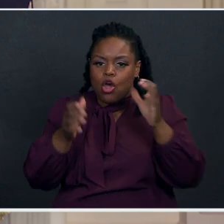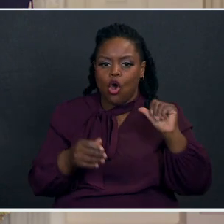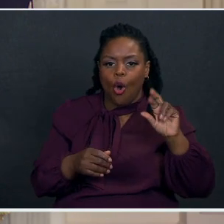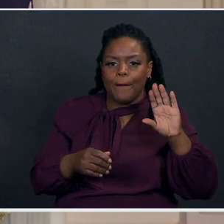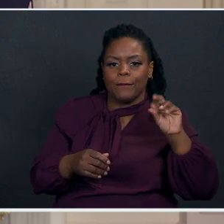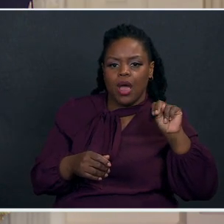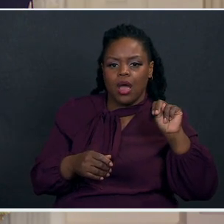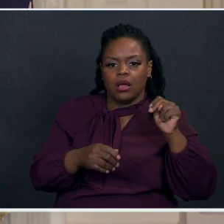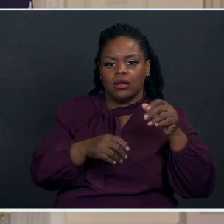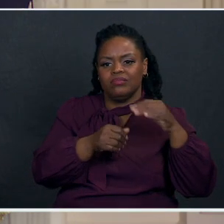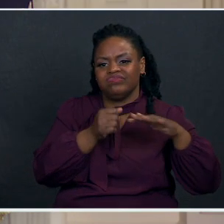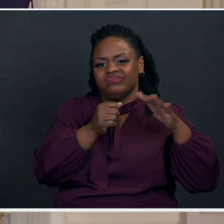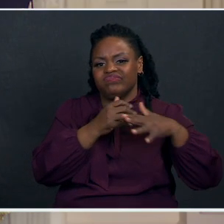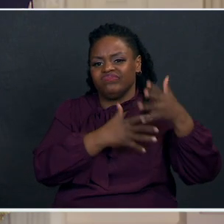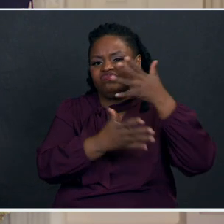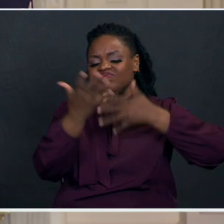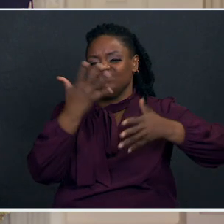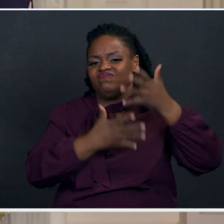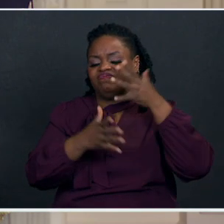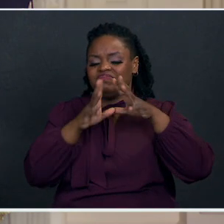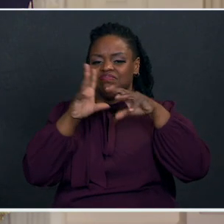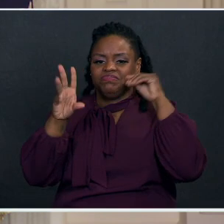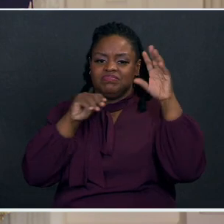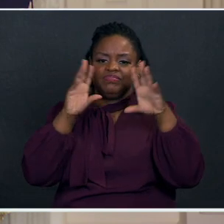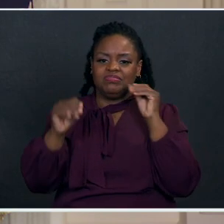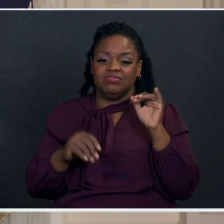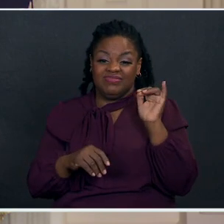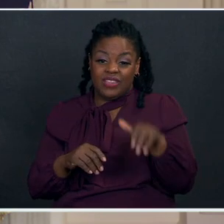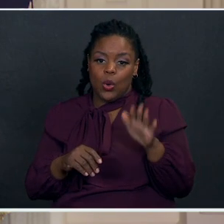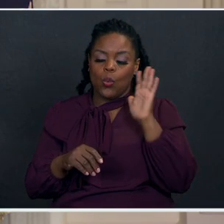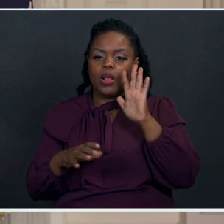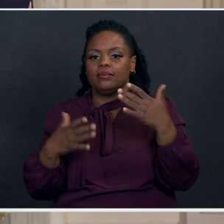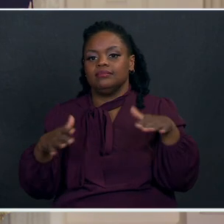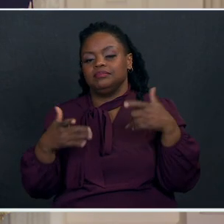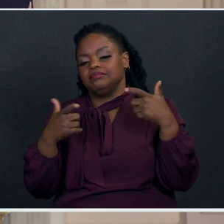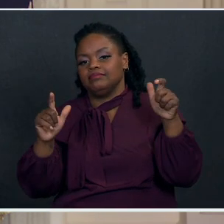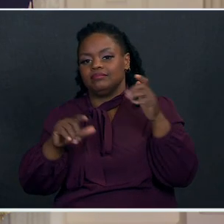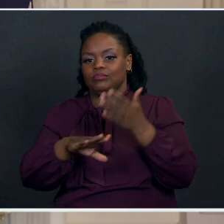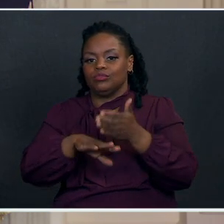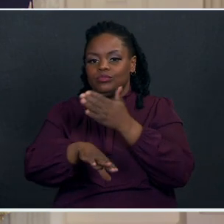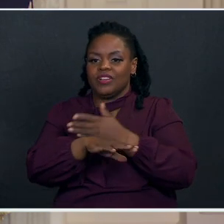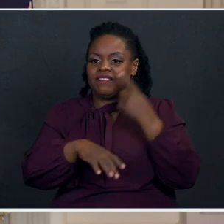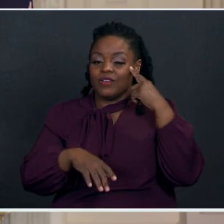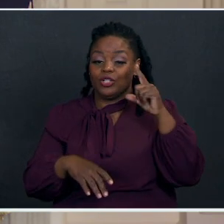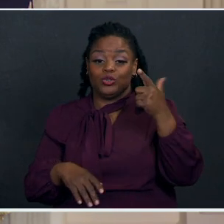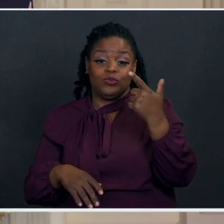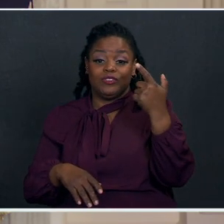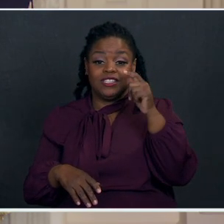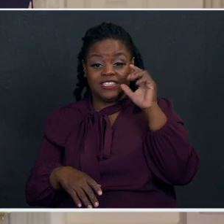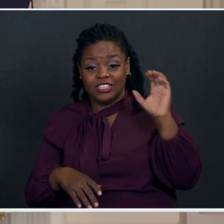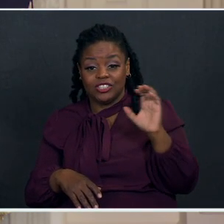and economic competitiveness in the 21st century, not to mention the benefits to our health and to our environment.